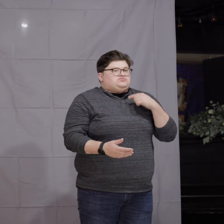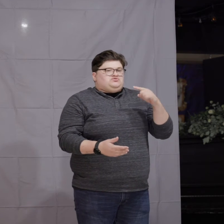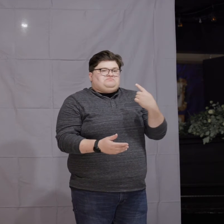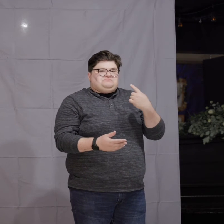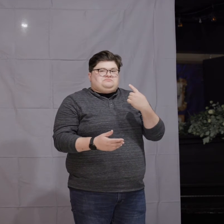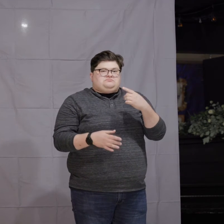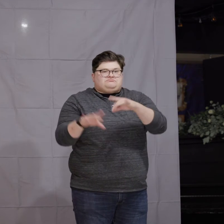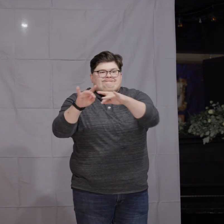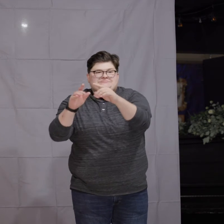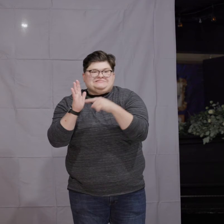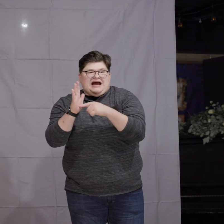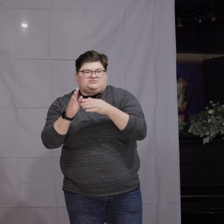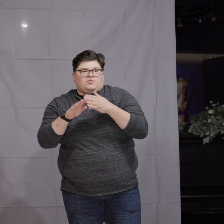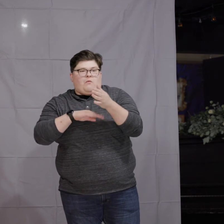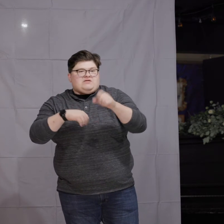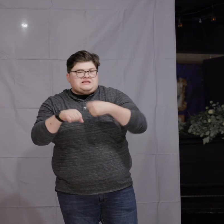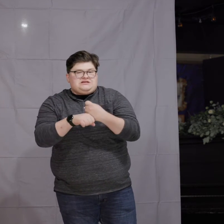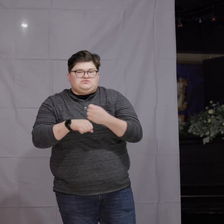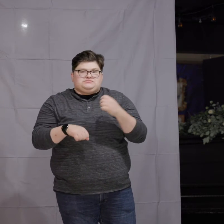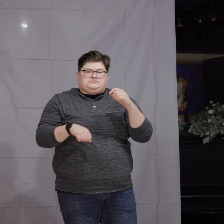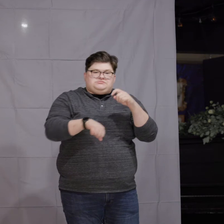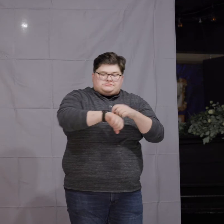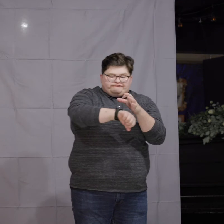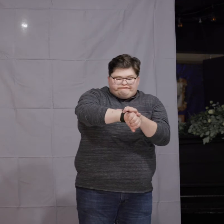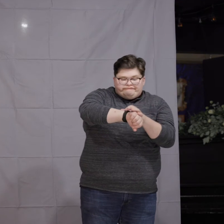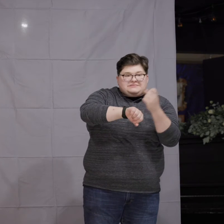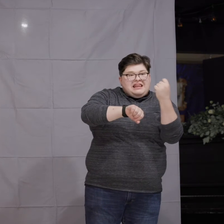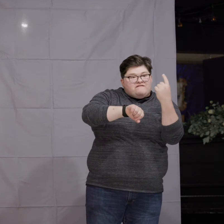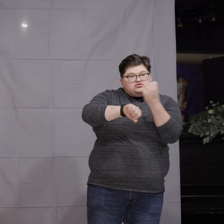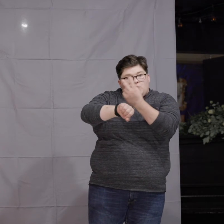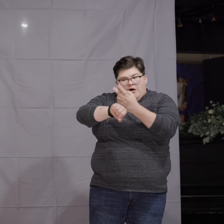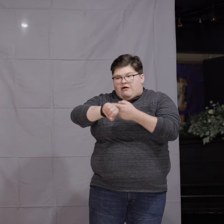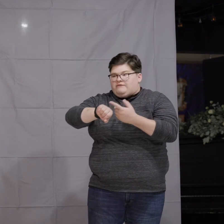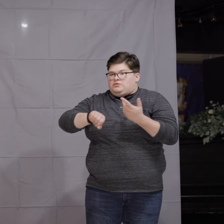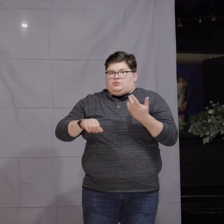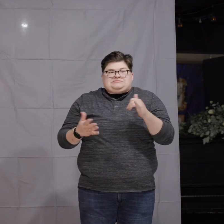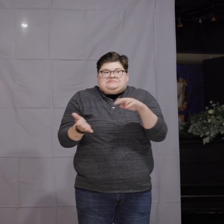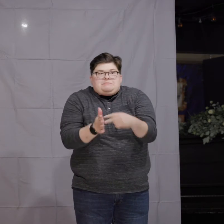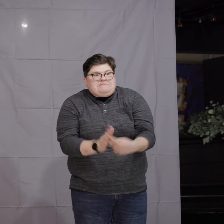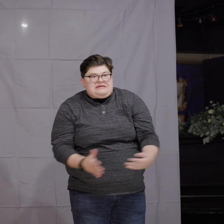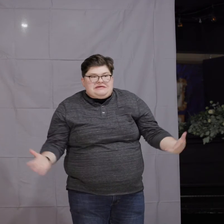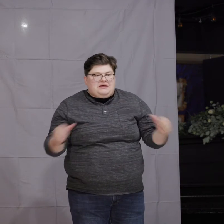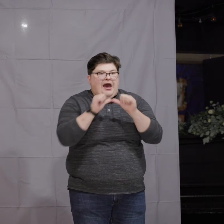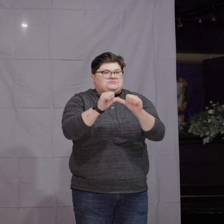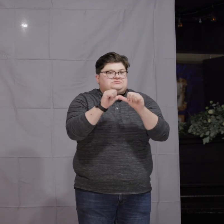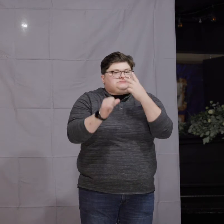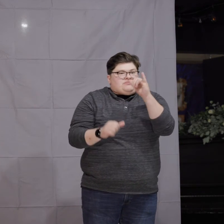One of the signs was the time, 11:12. I saw that over and over,